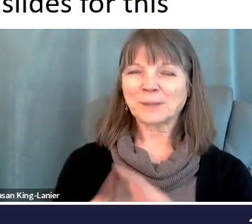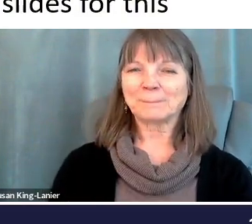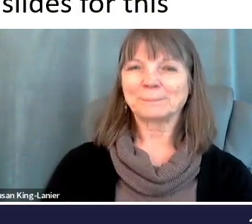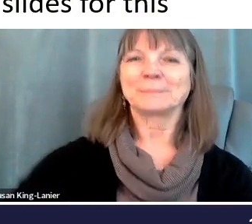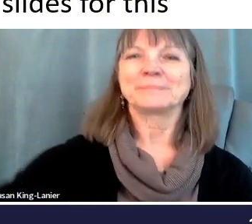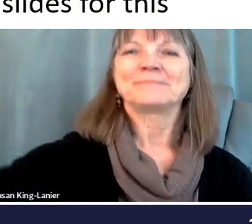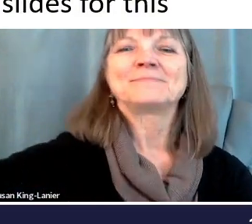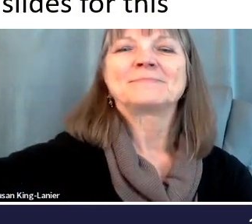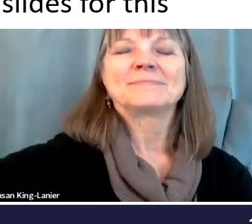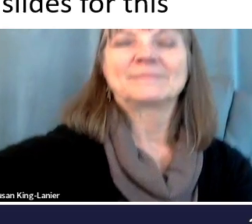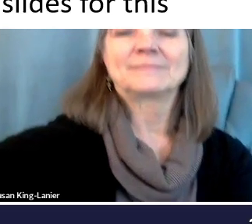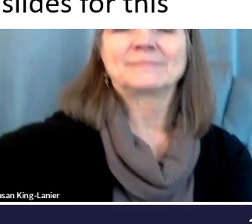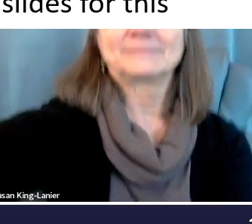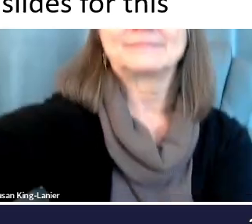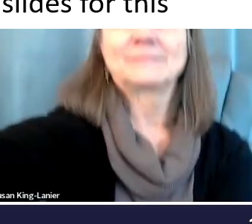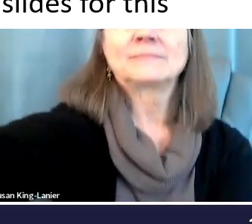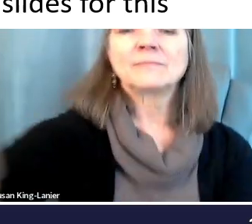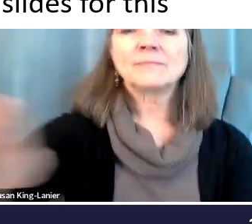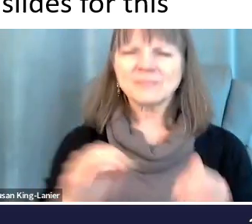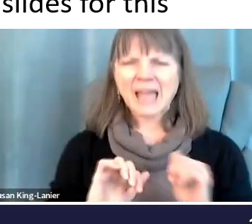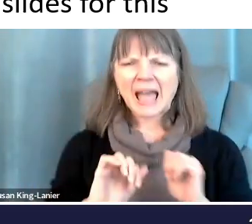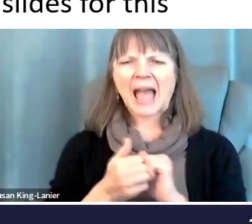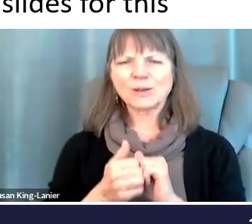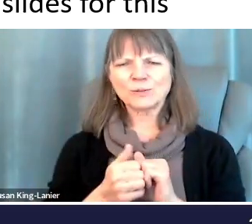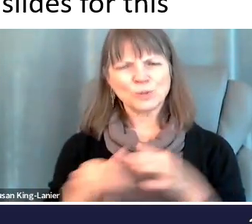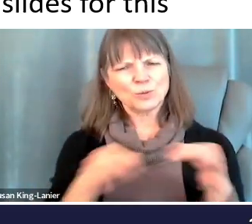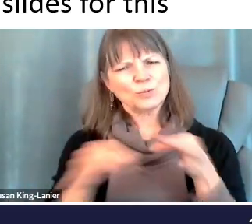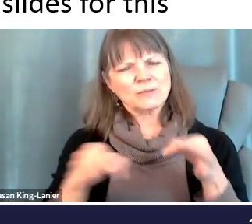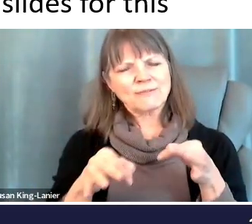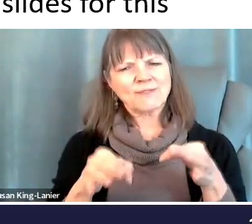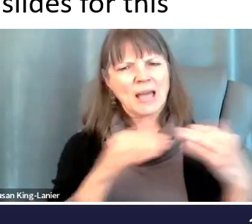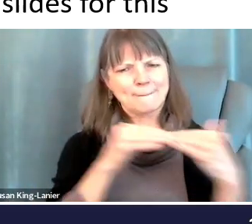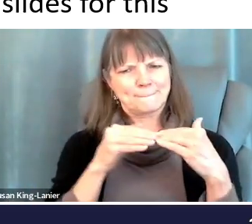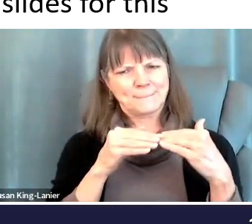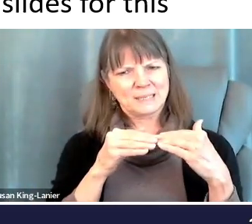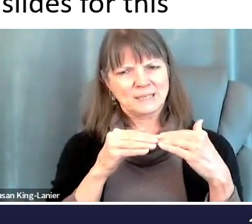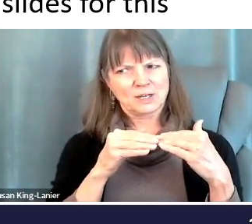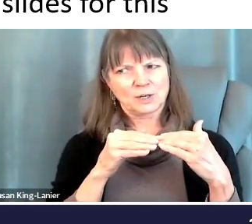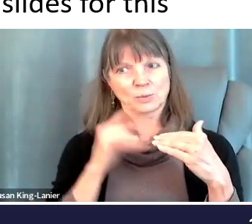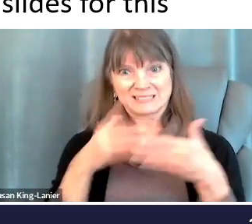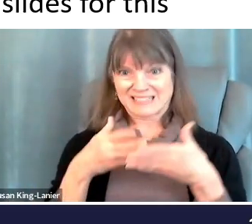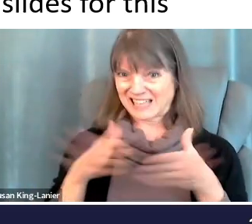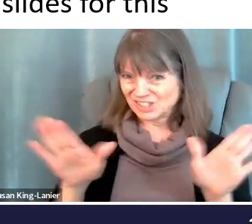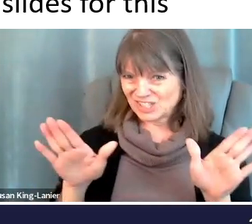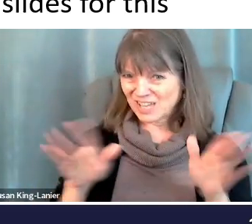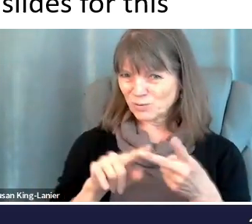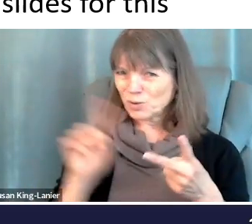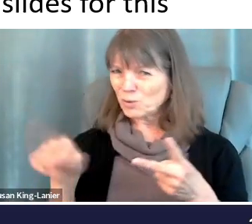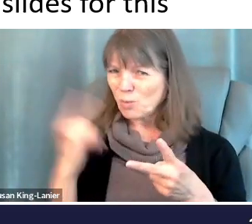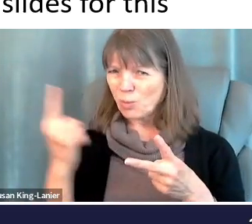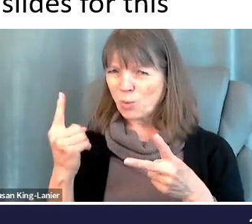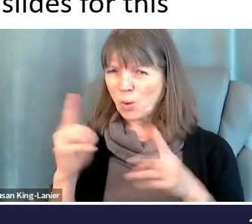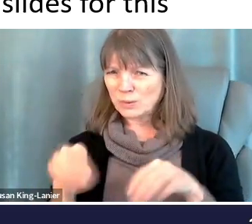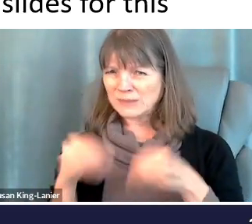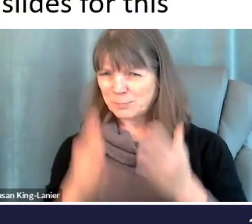Oh, hold on, we got one more. How do you define a peer? Is this anyone in general or only providers?